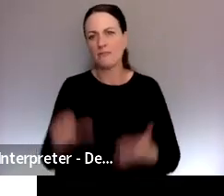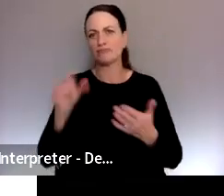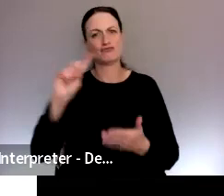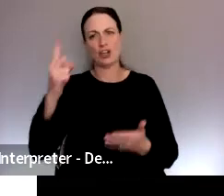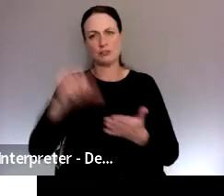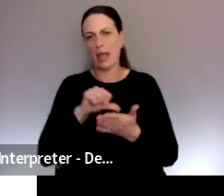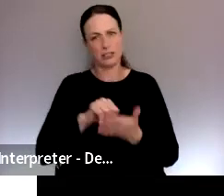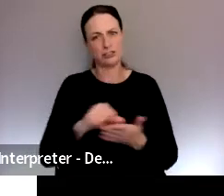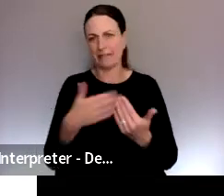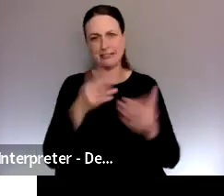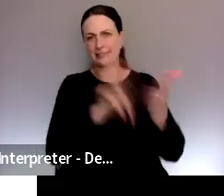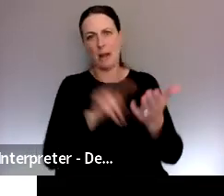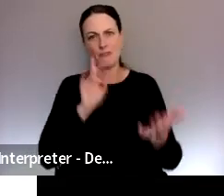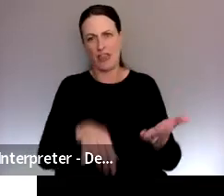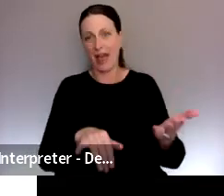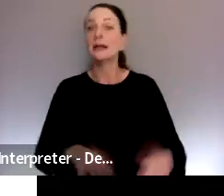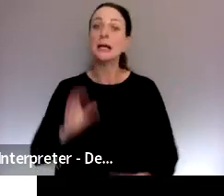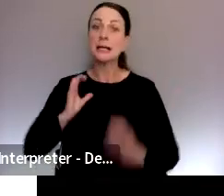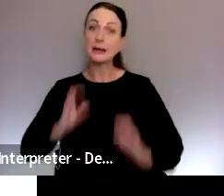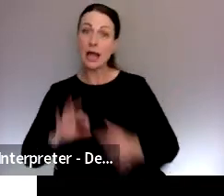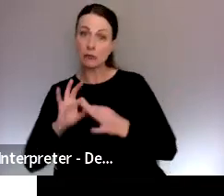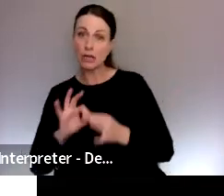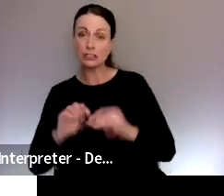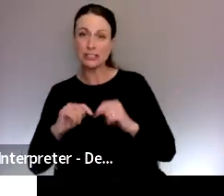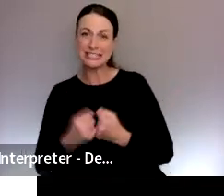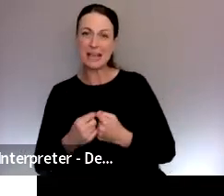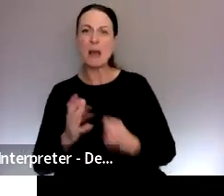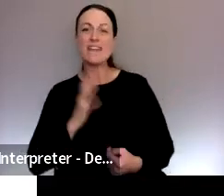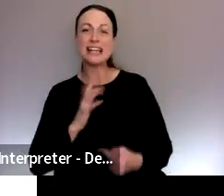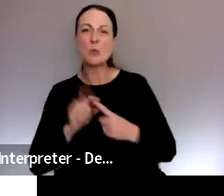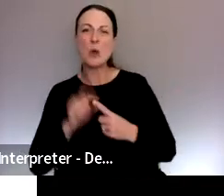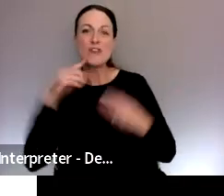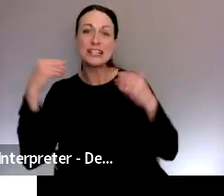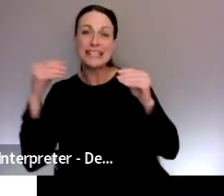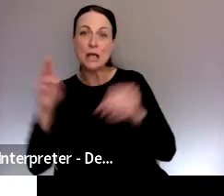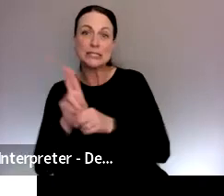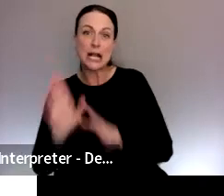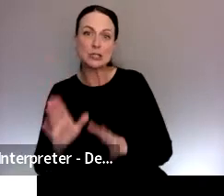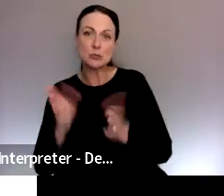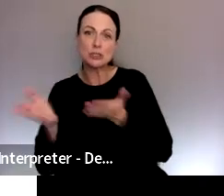So, also our client relations team. That's our fancy word for sales and customer service,